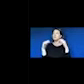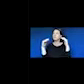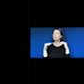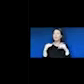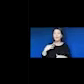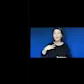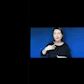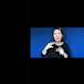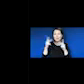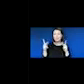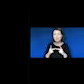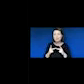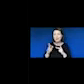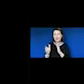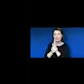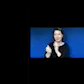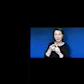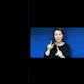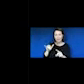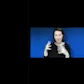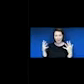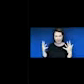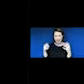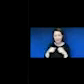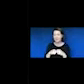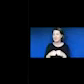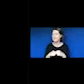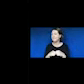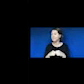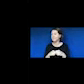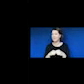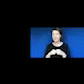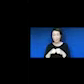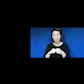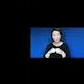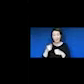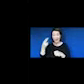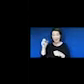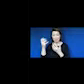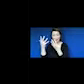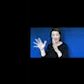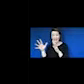throughout the years, of after being out of high school and in that transition age of